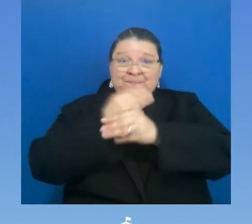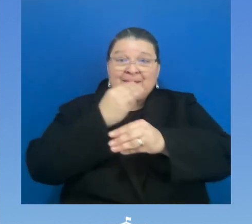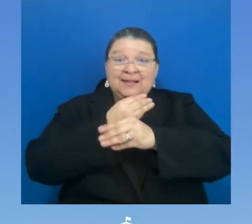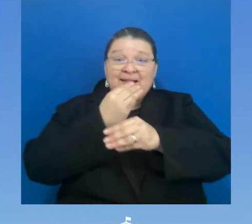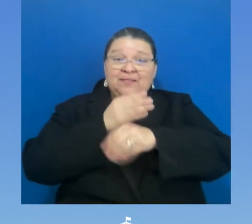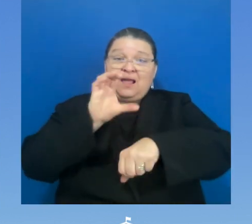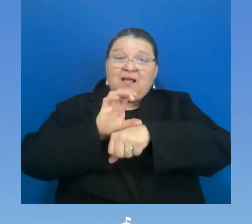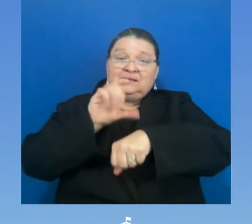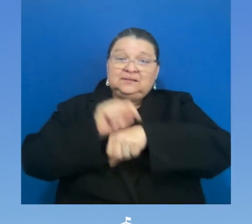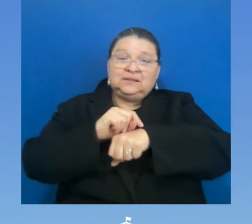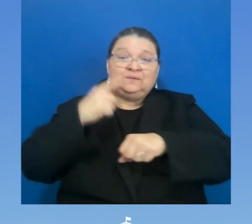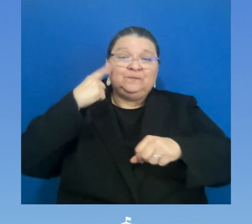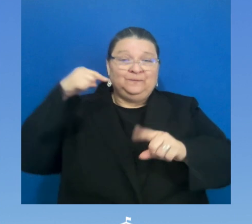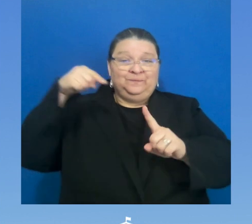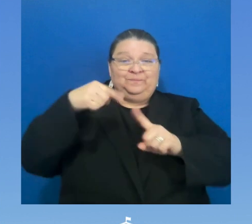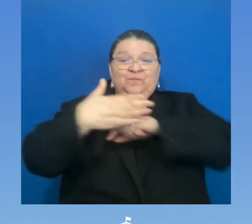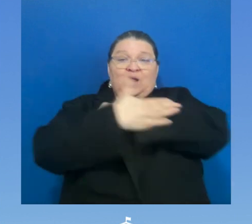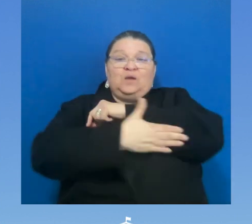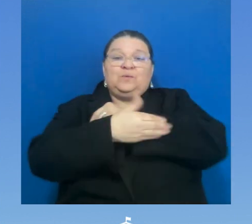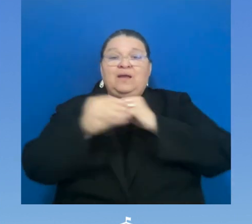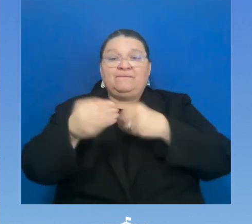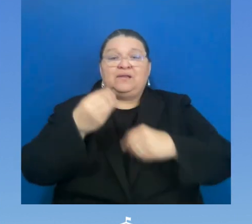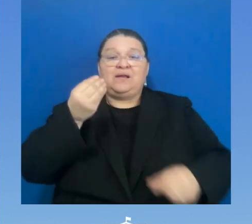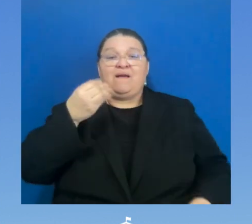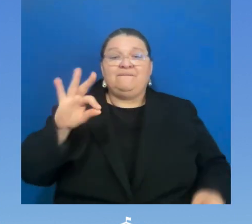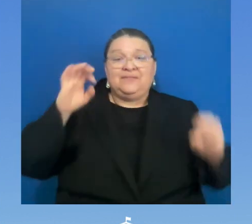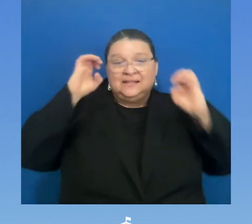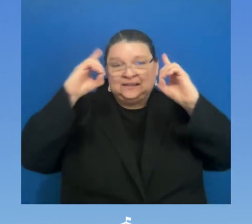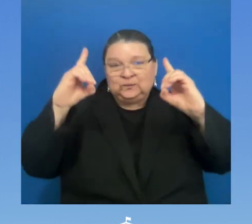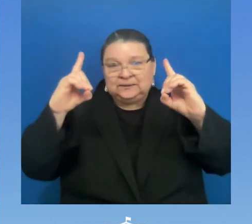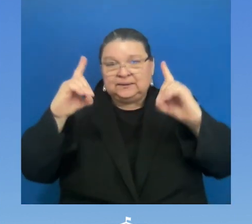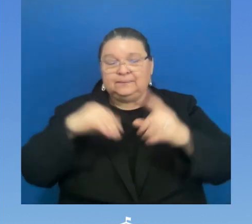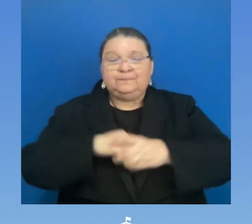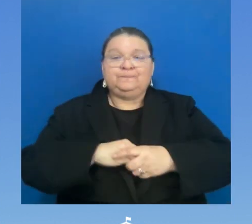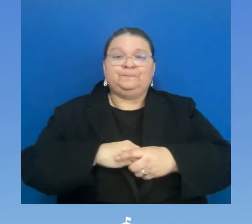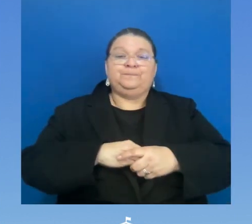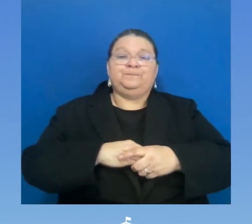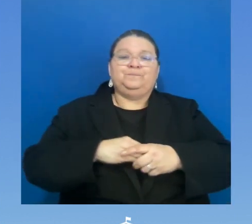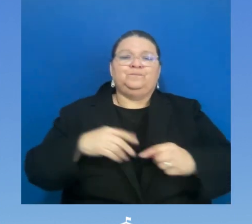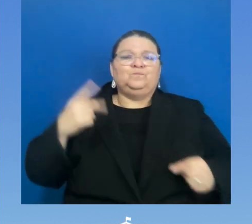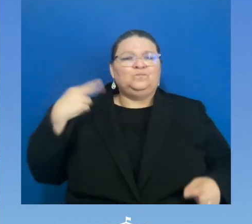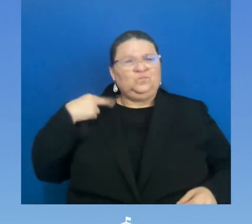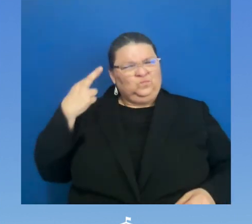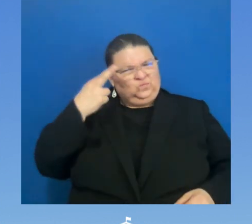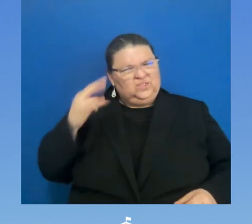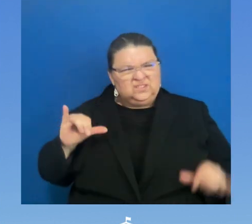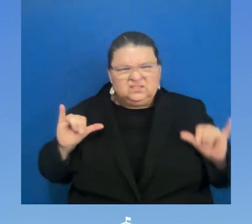I found out about pay disparity with a newly hired male that amounted to approximately $13000.